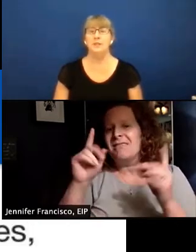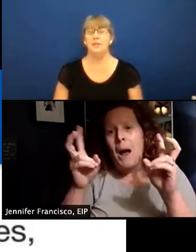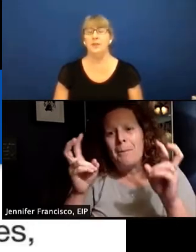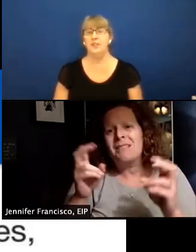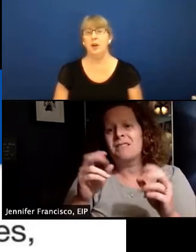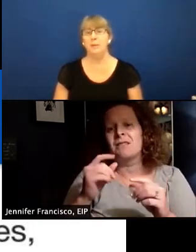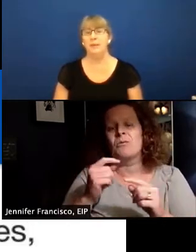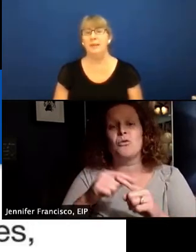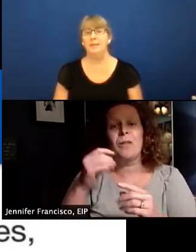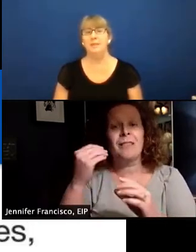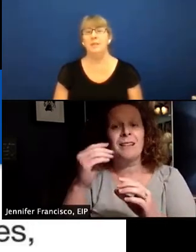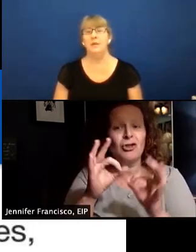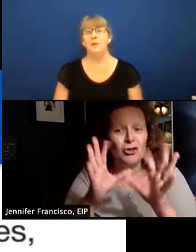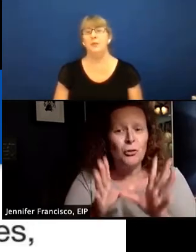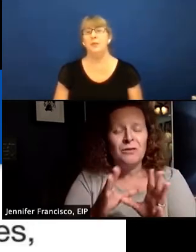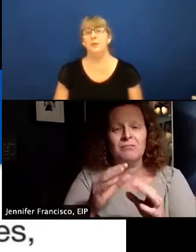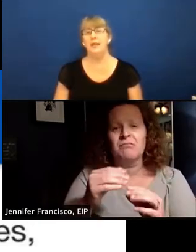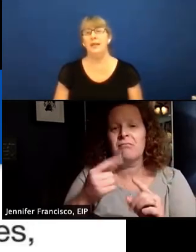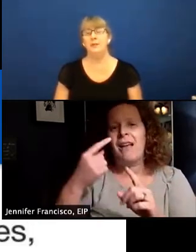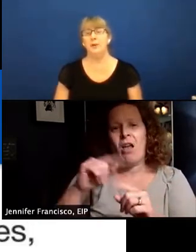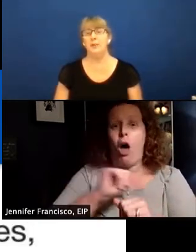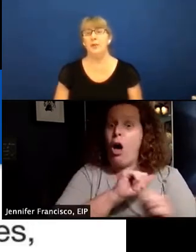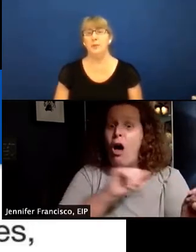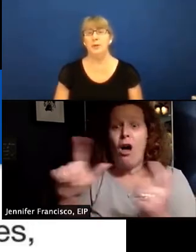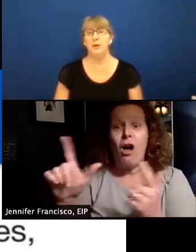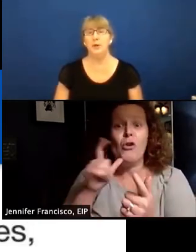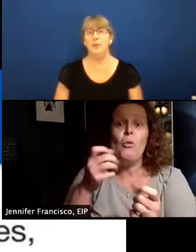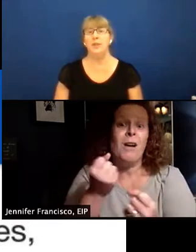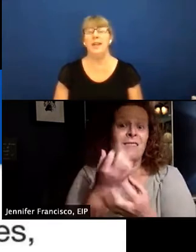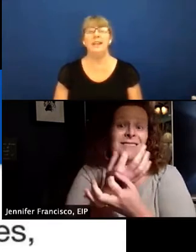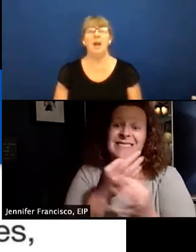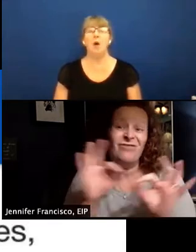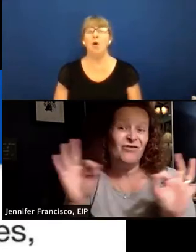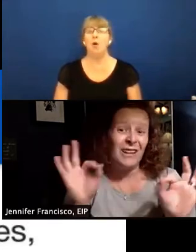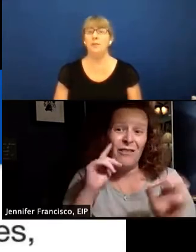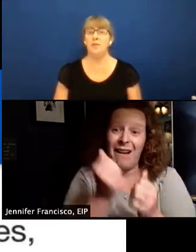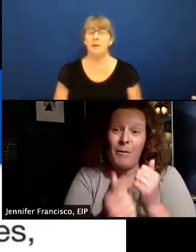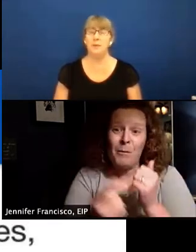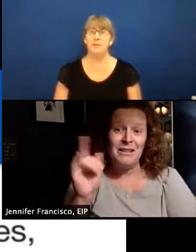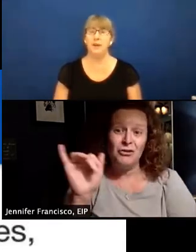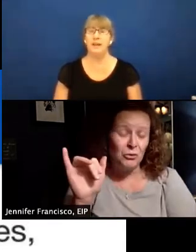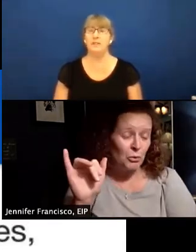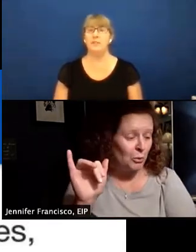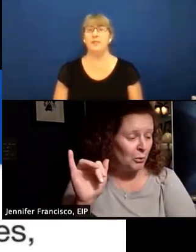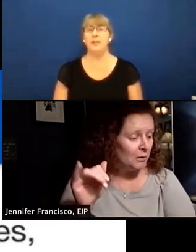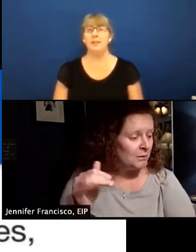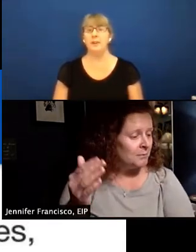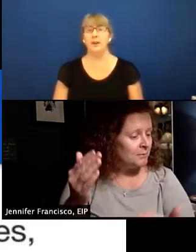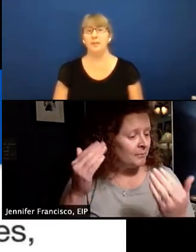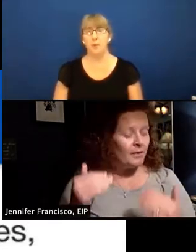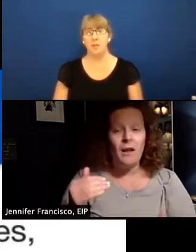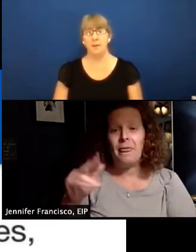different topics related for interpreters and all of that we provide is free for for them.